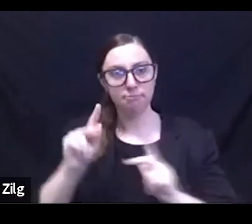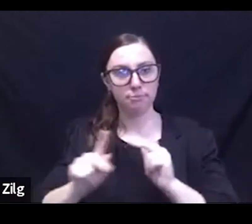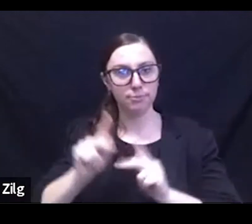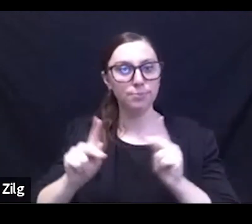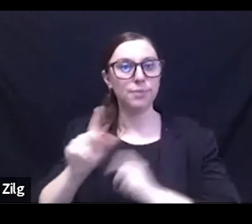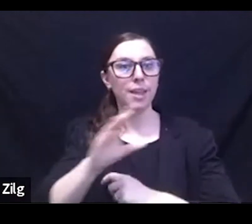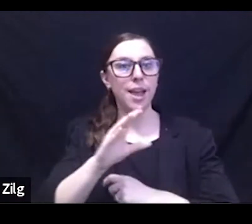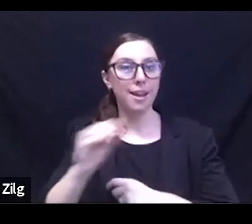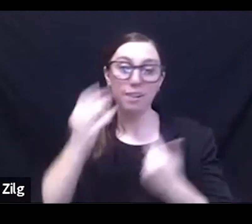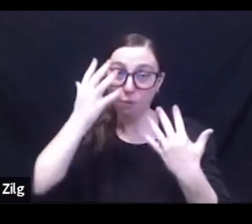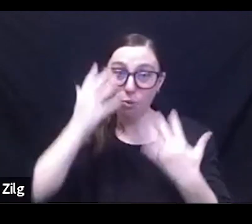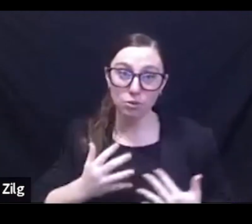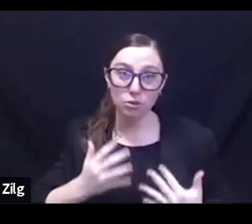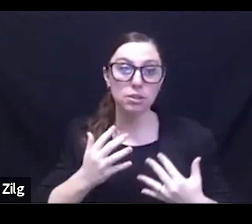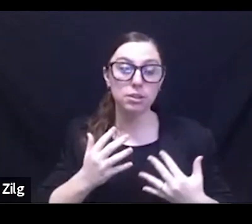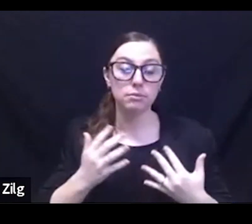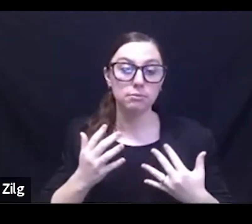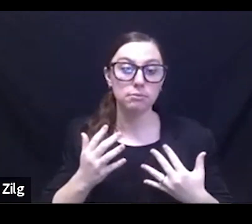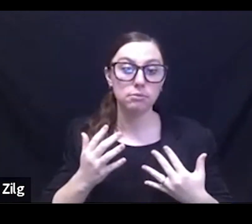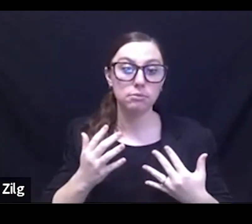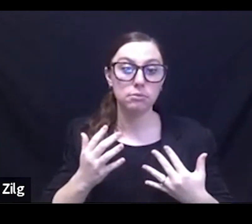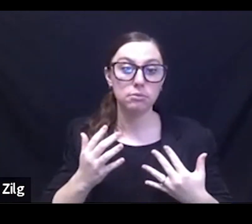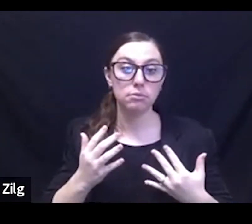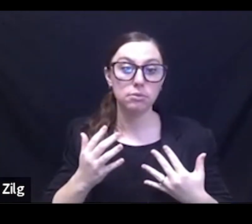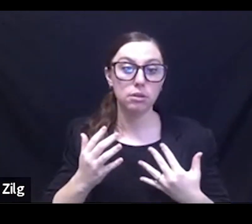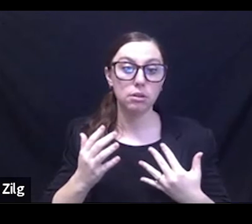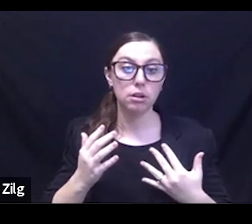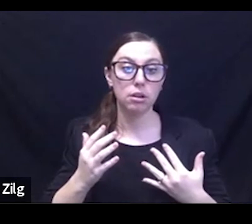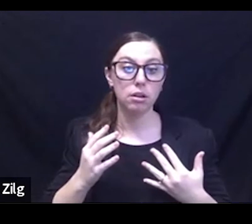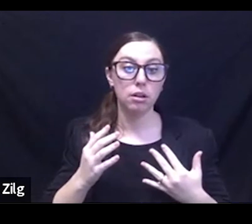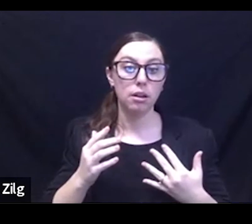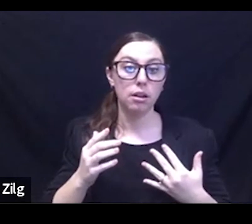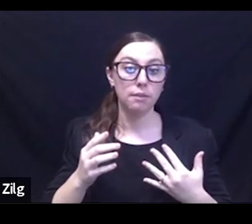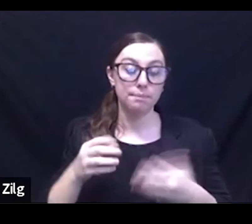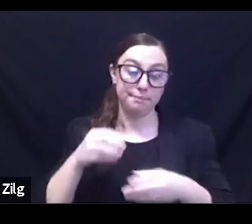unfortunately they -- in the